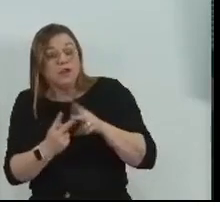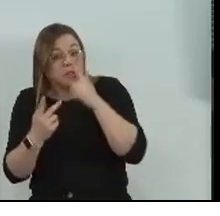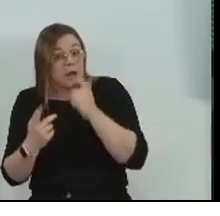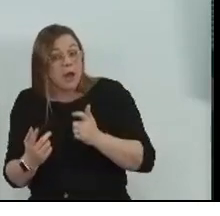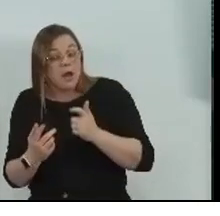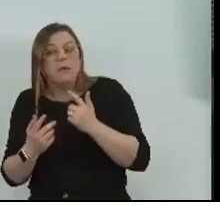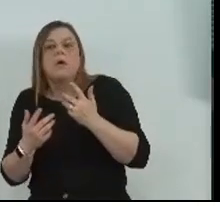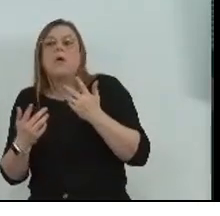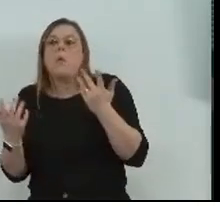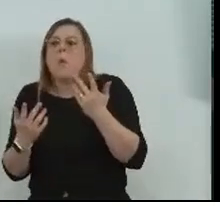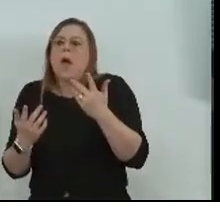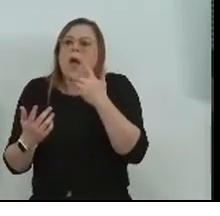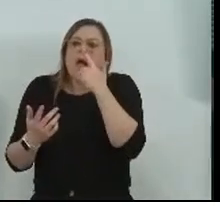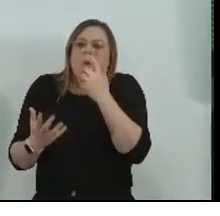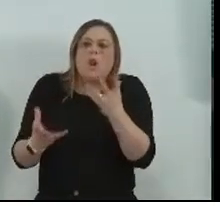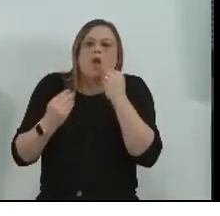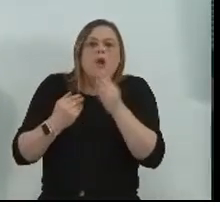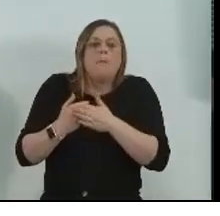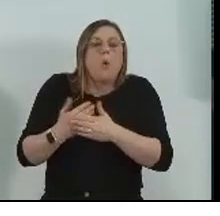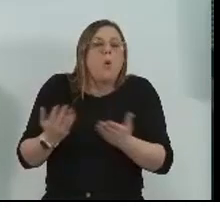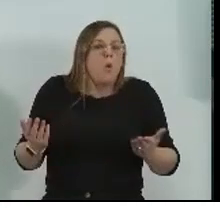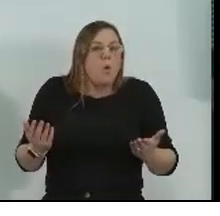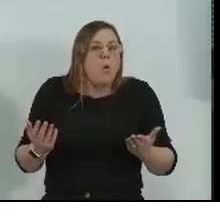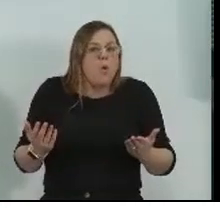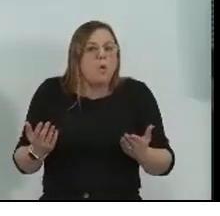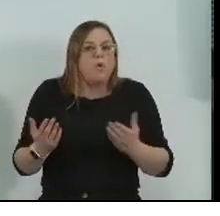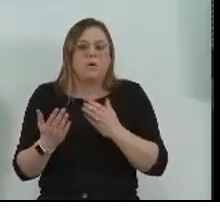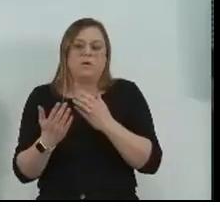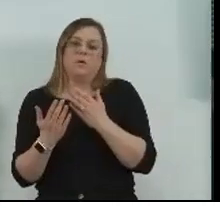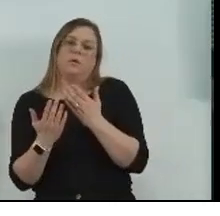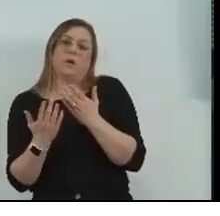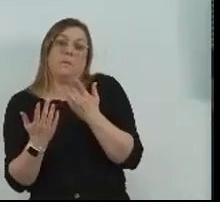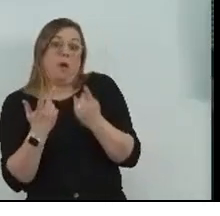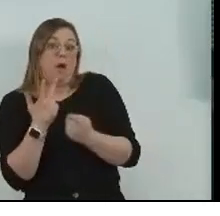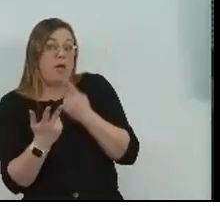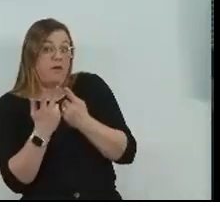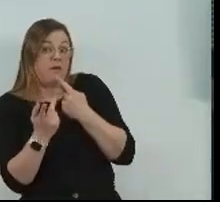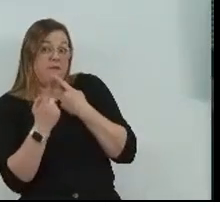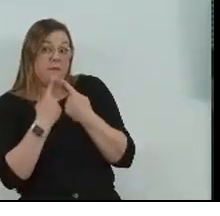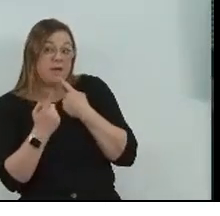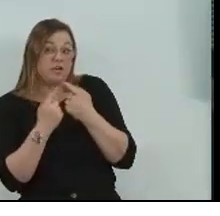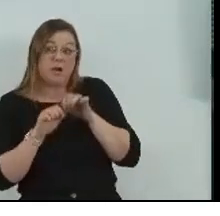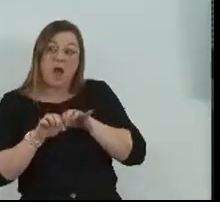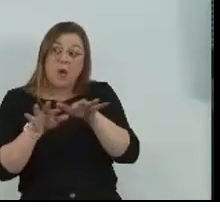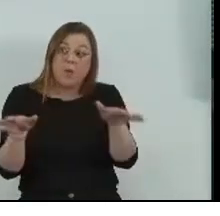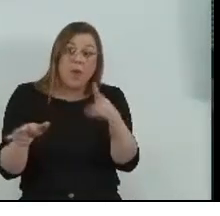and where can we come to learn more that the code of portrayal is an obvious place to look for help? And are there other resources that people can connect with?